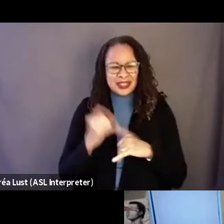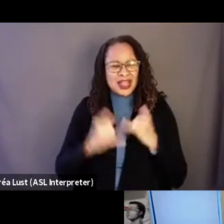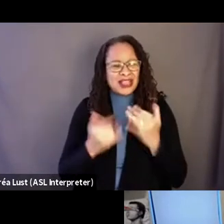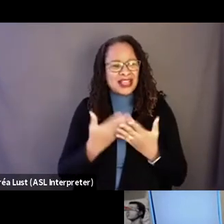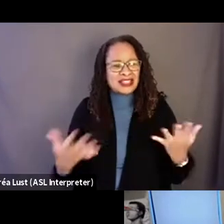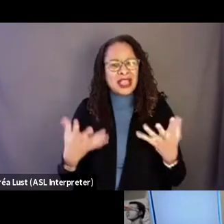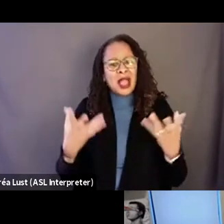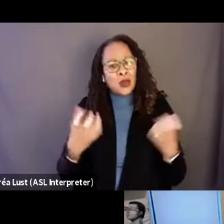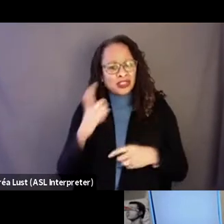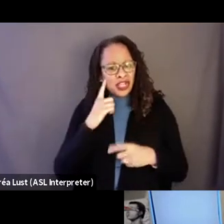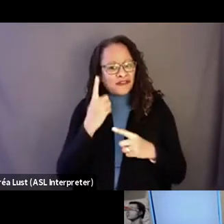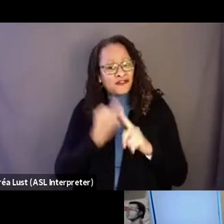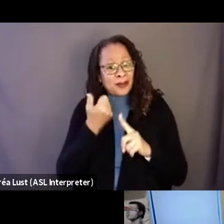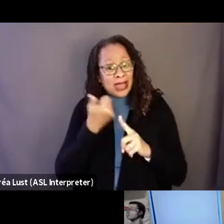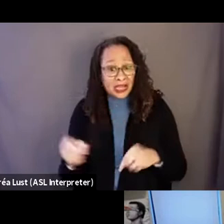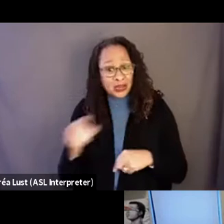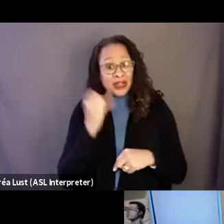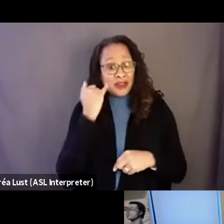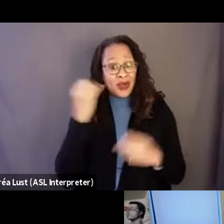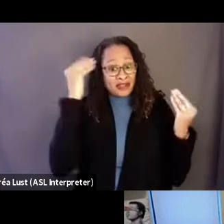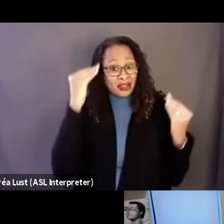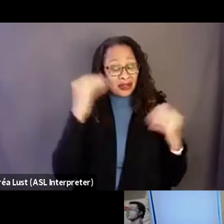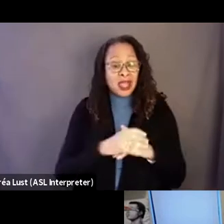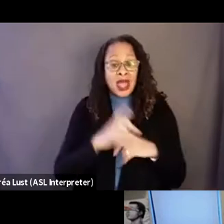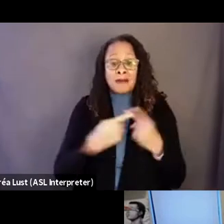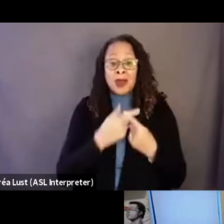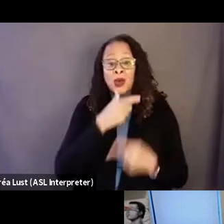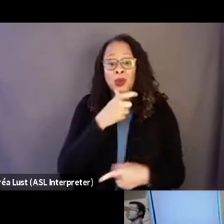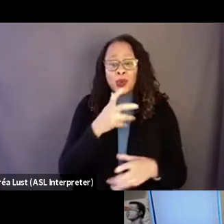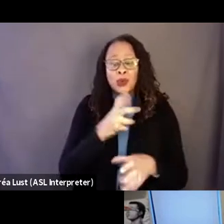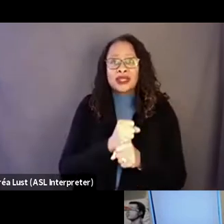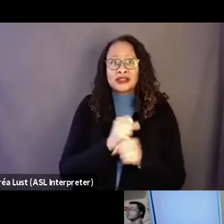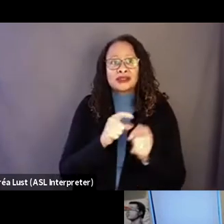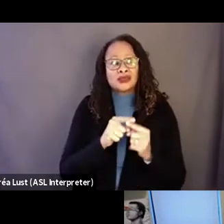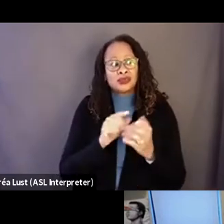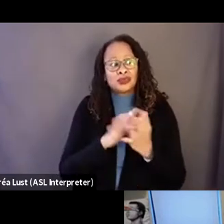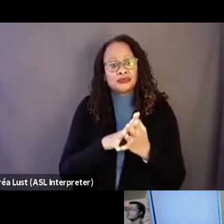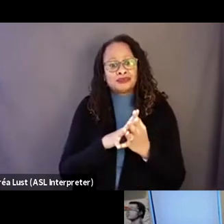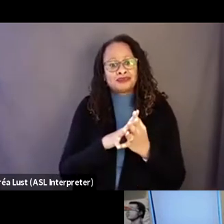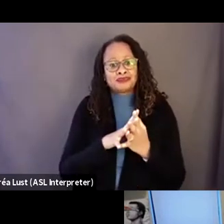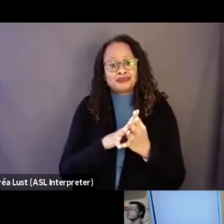from any of you on, if you have thoughts, is about who gets to be... What's deemed a good mother?